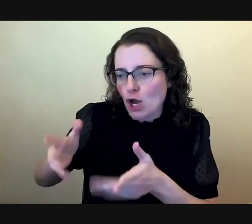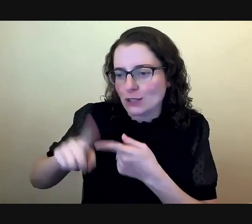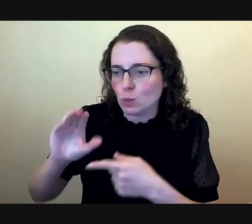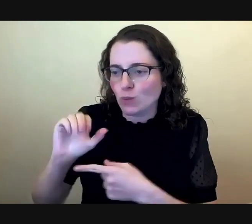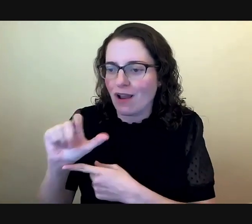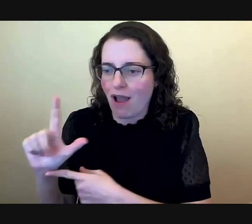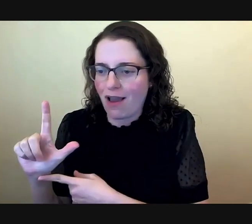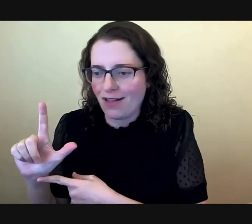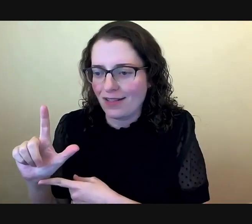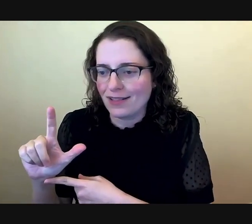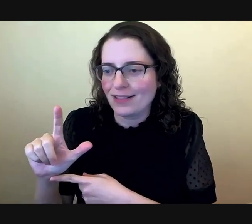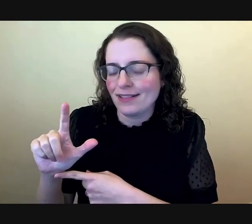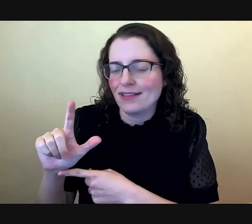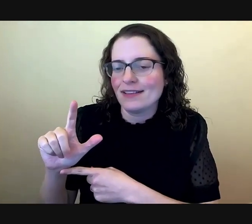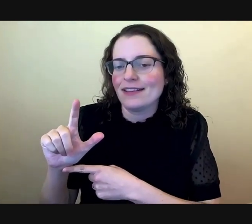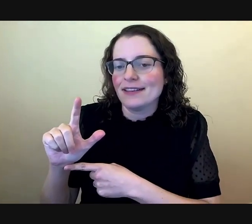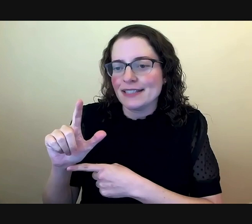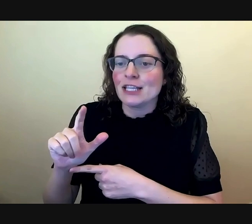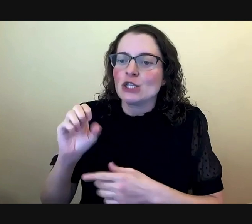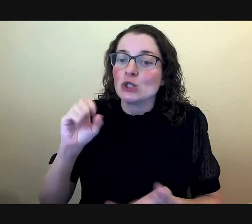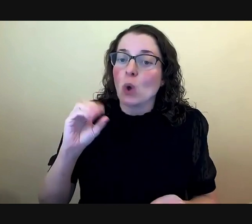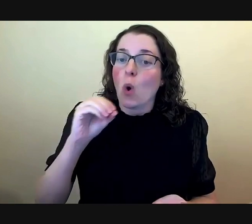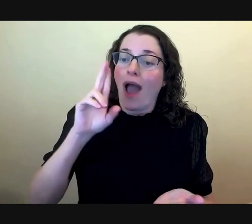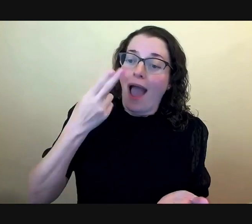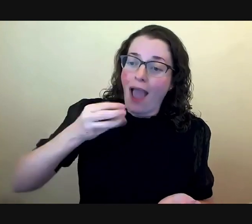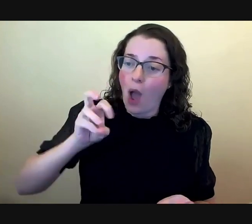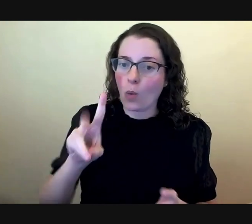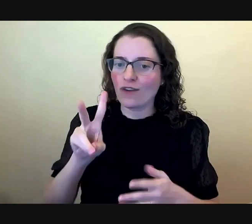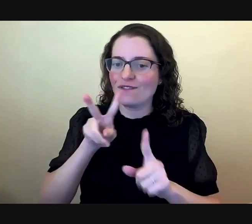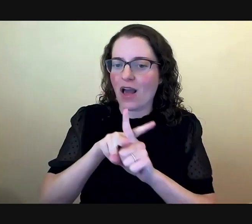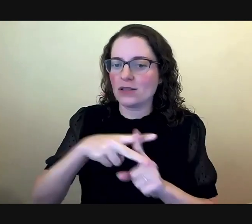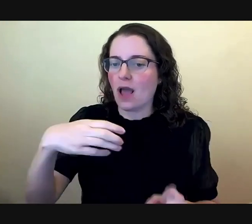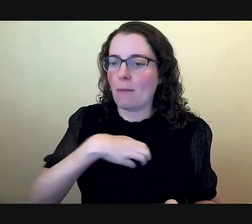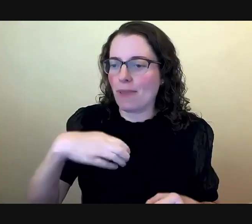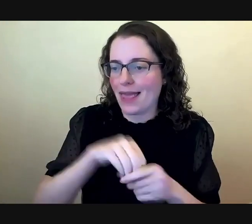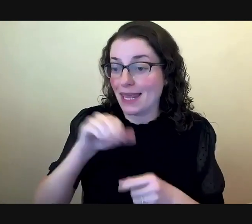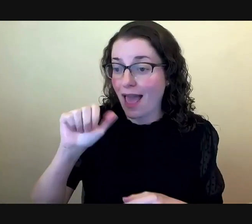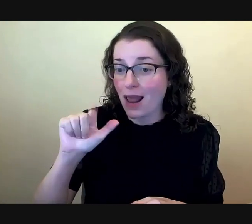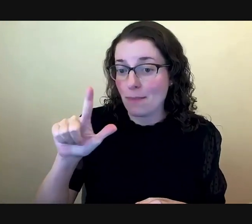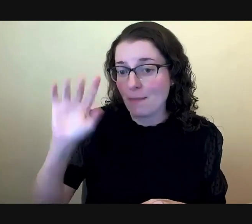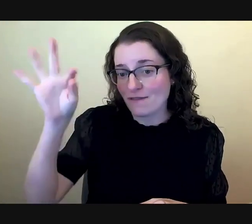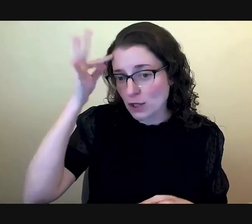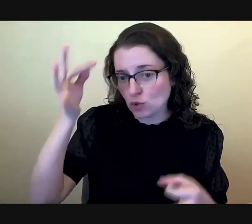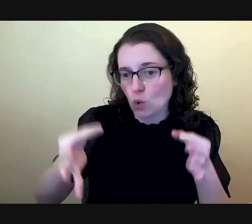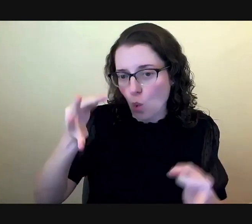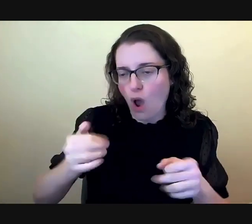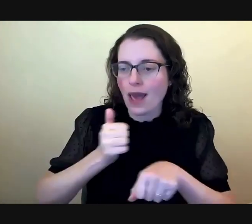was considered a third party on the call. So Howard are filed a complaint in Alabama